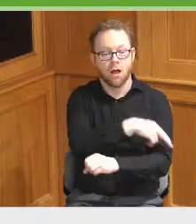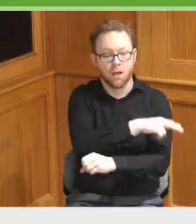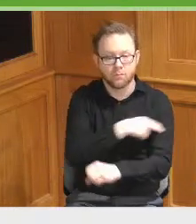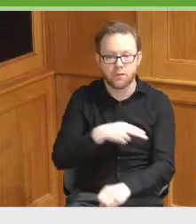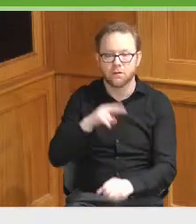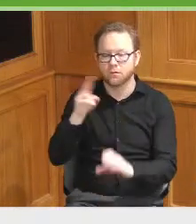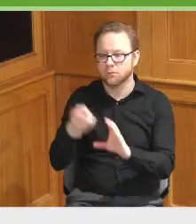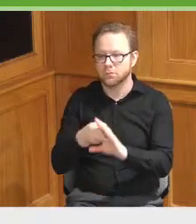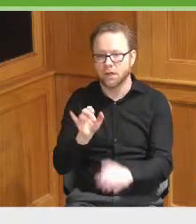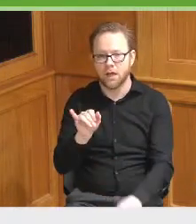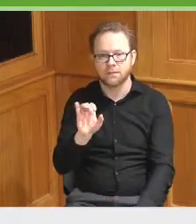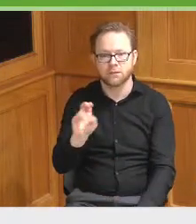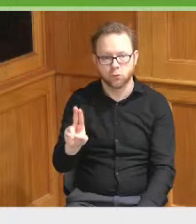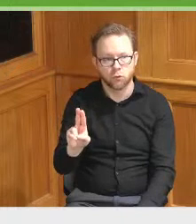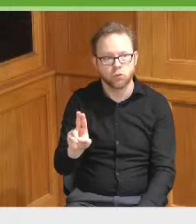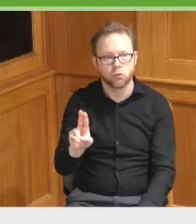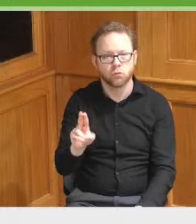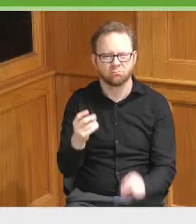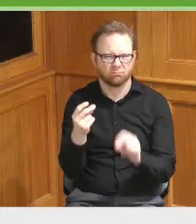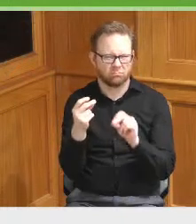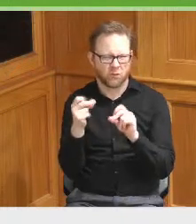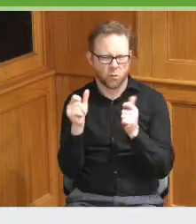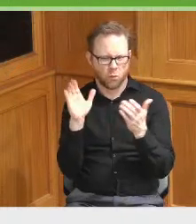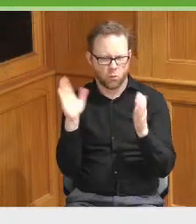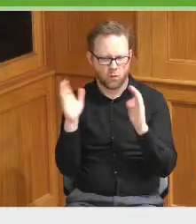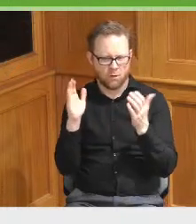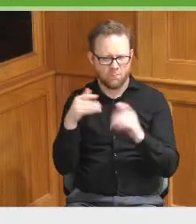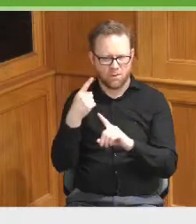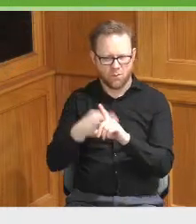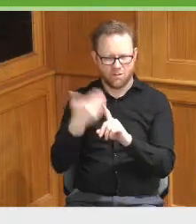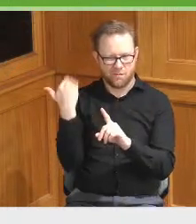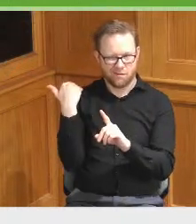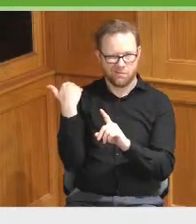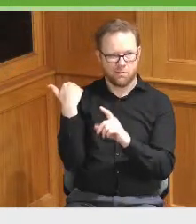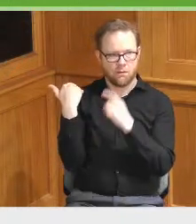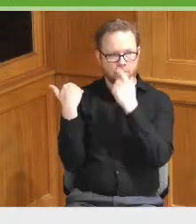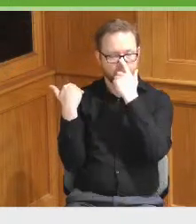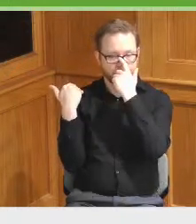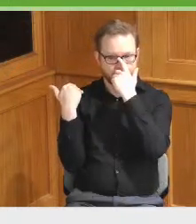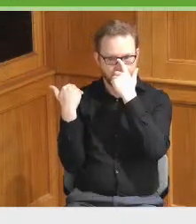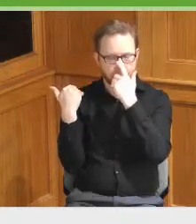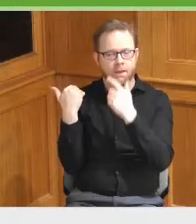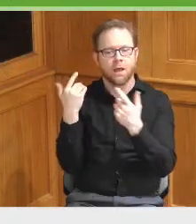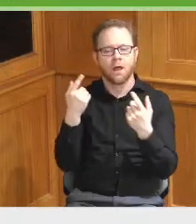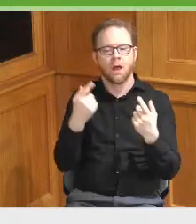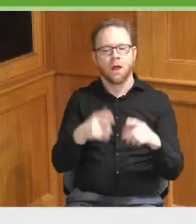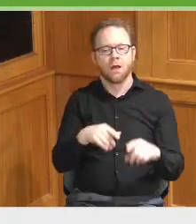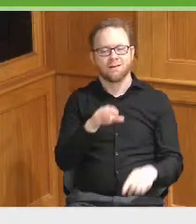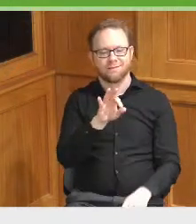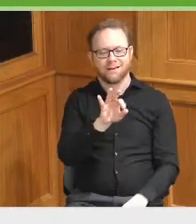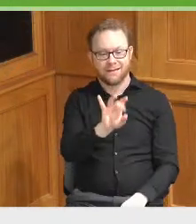admissions real quick to compare to a month ago when I was last here we were at 98 today we were